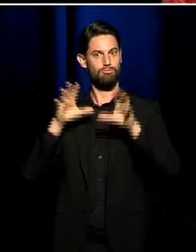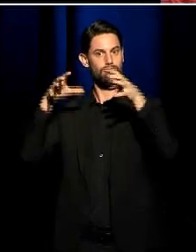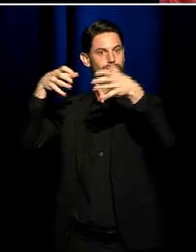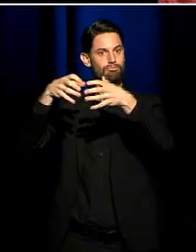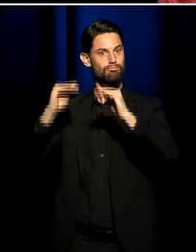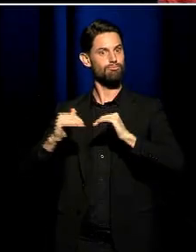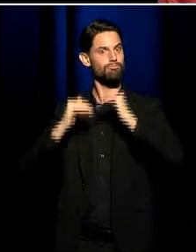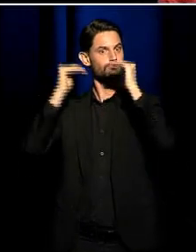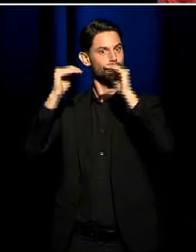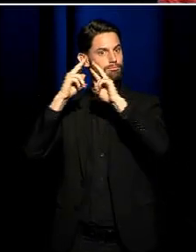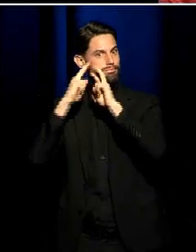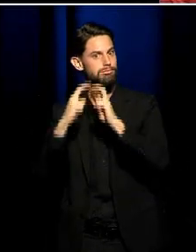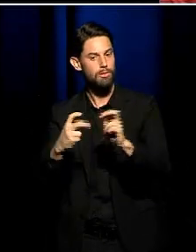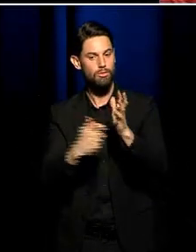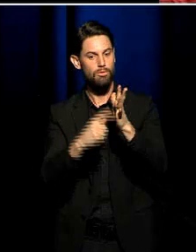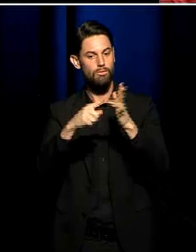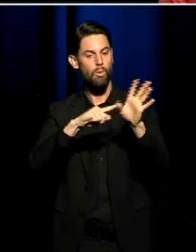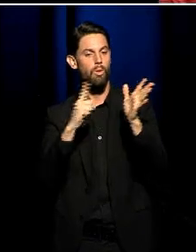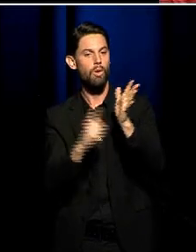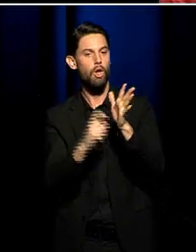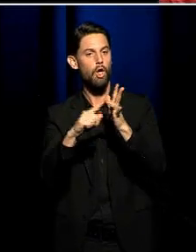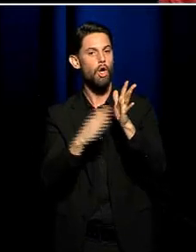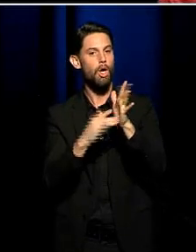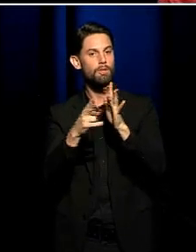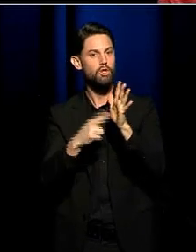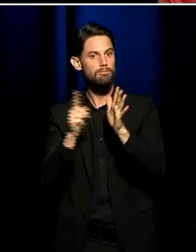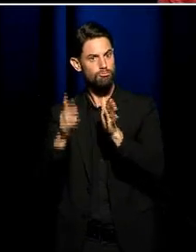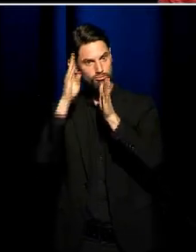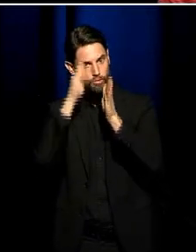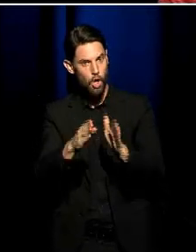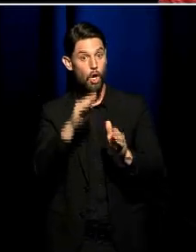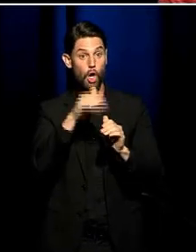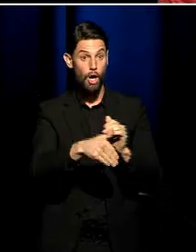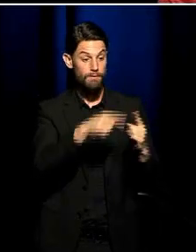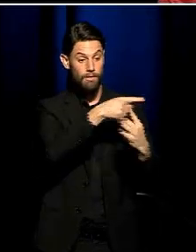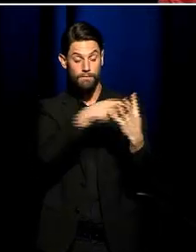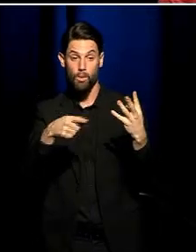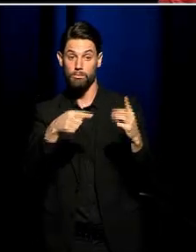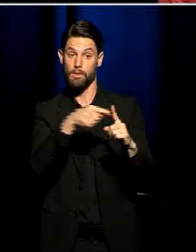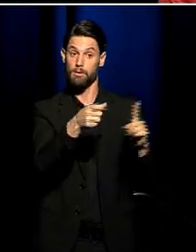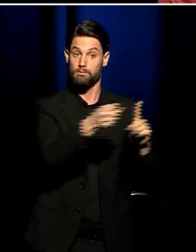Neglect and Exploitation of People with Disability. I also welcome all those who